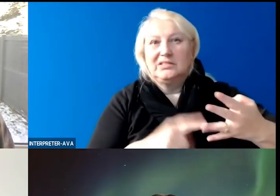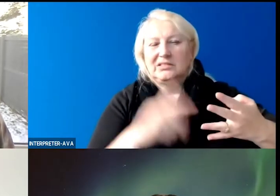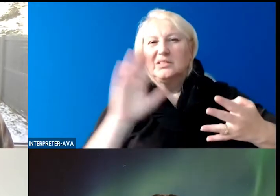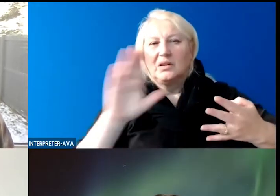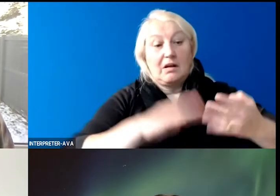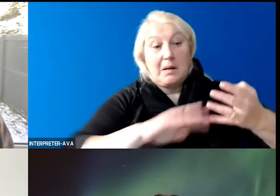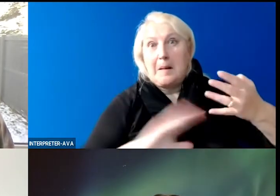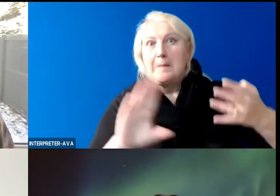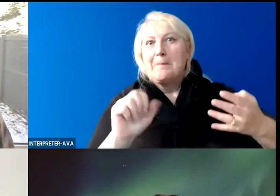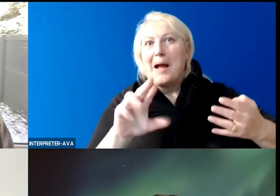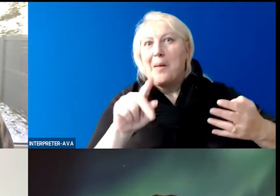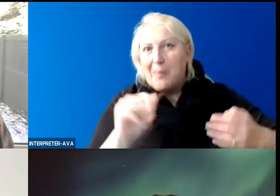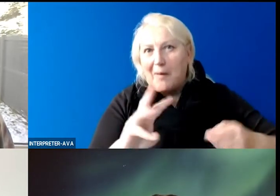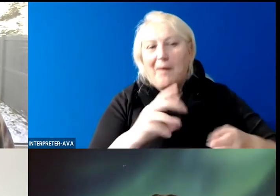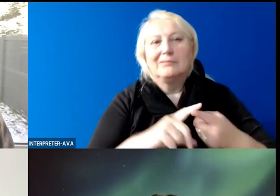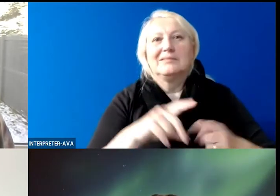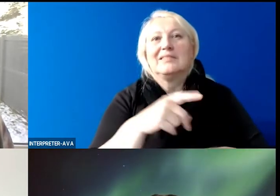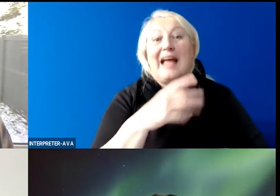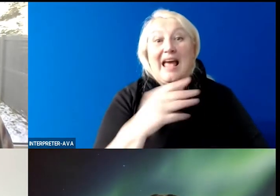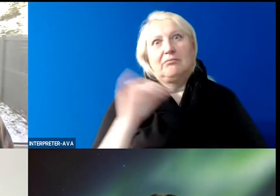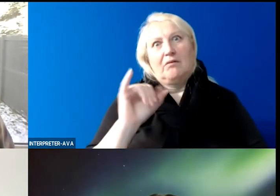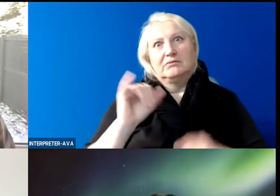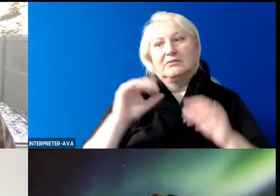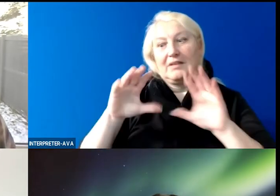and of course the Metis People of Alberta Region 3.